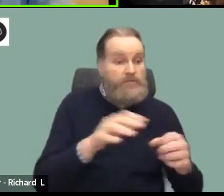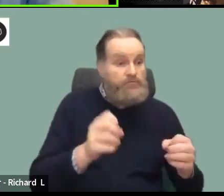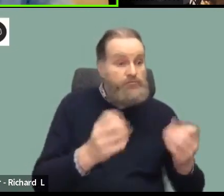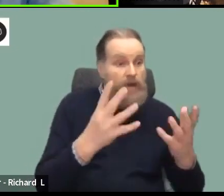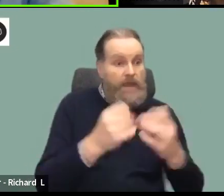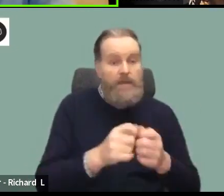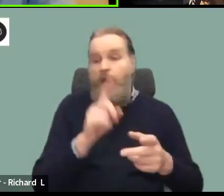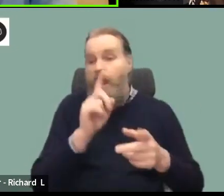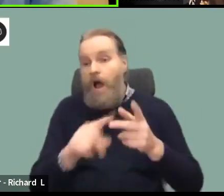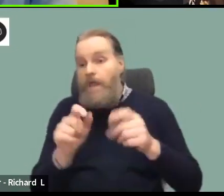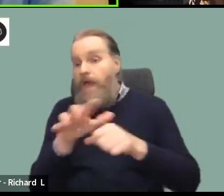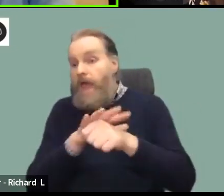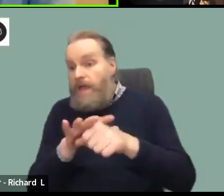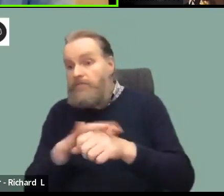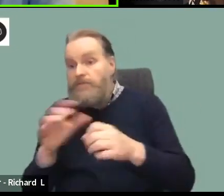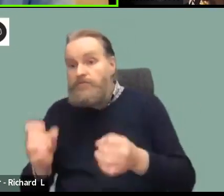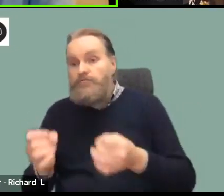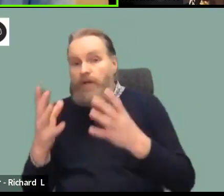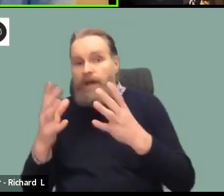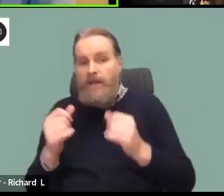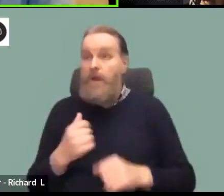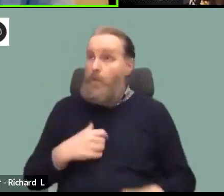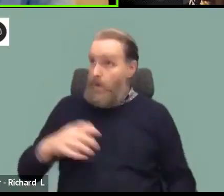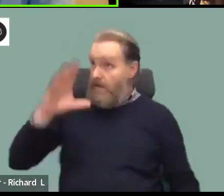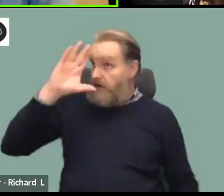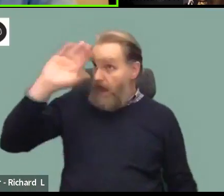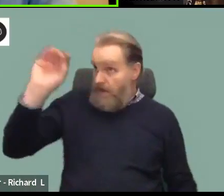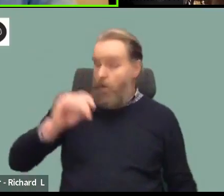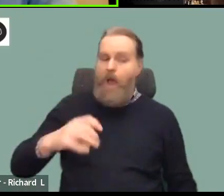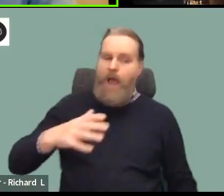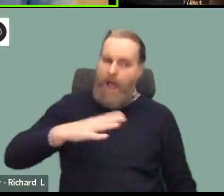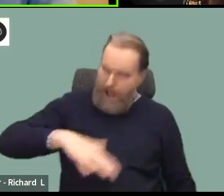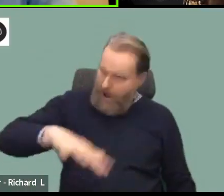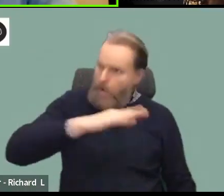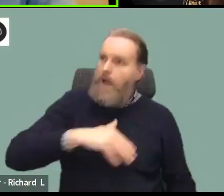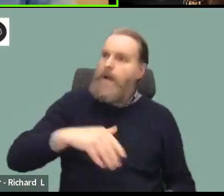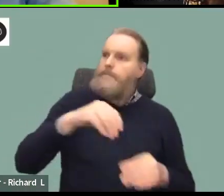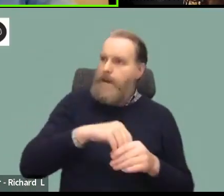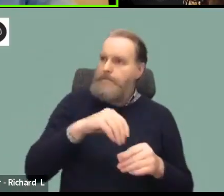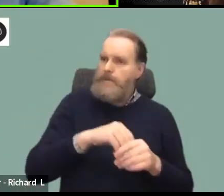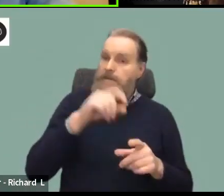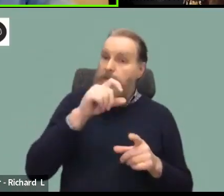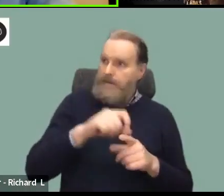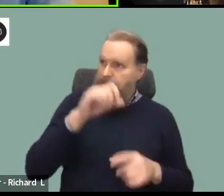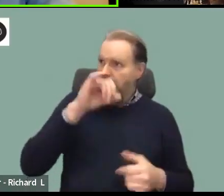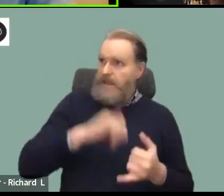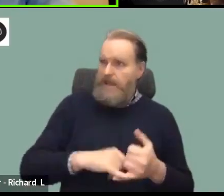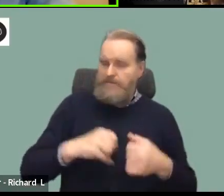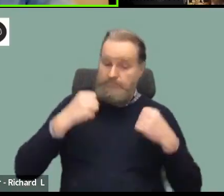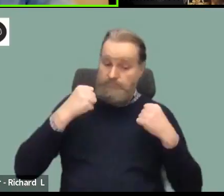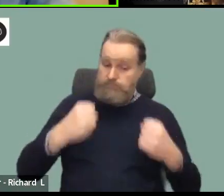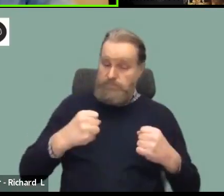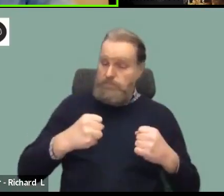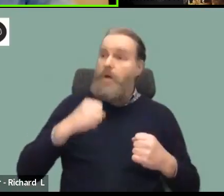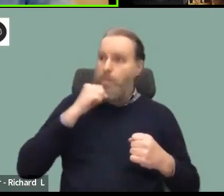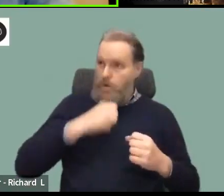targeted action we also know that we do need to show the government. That all members are government. That all members are for strike action that they voted for.